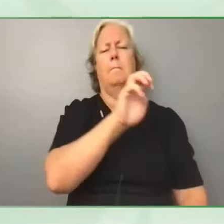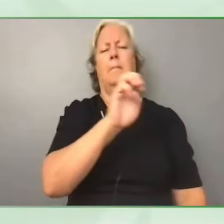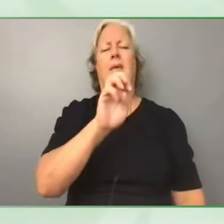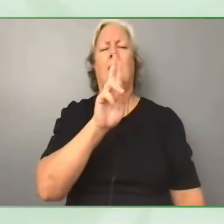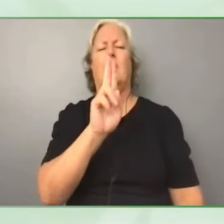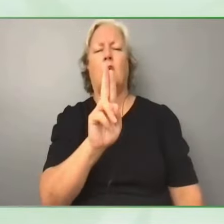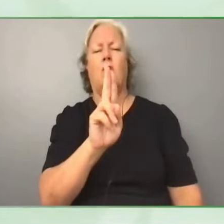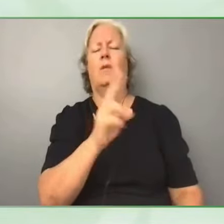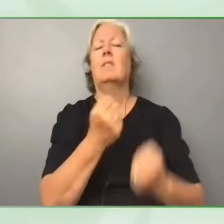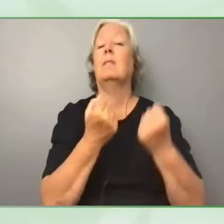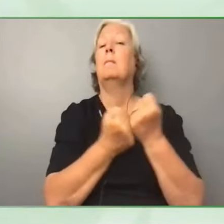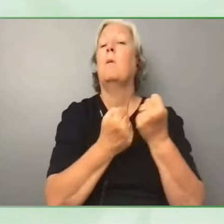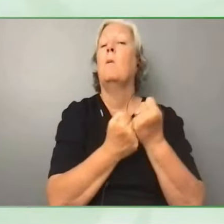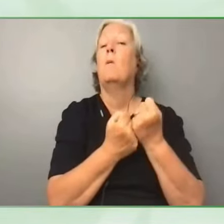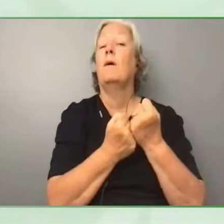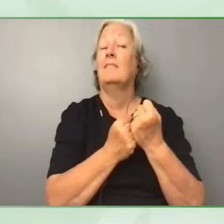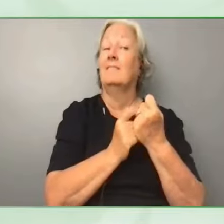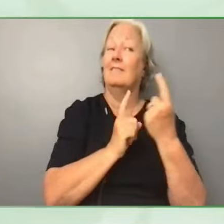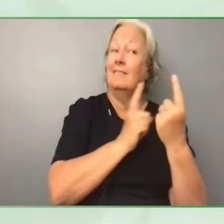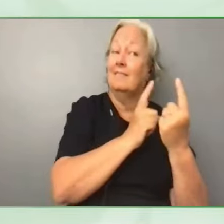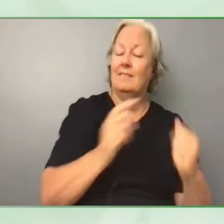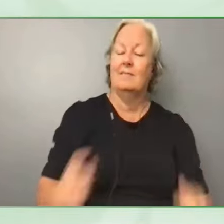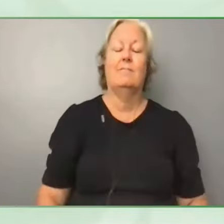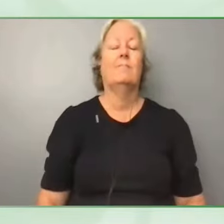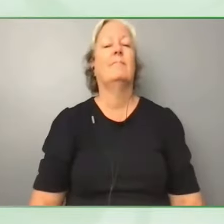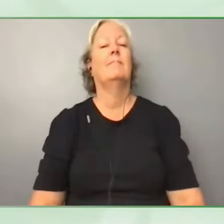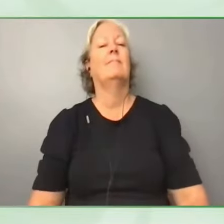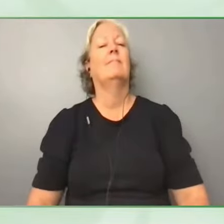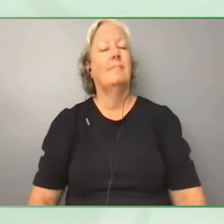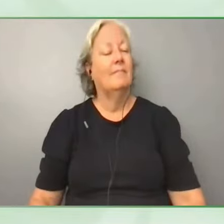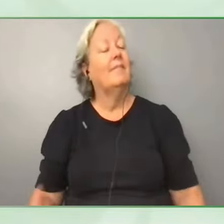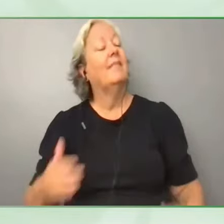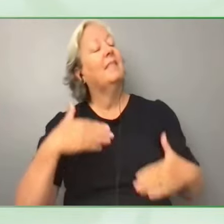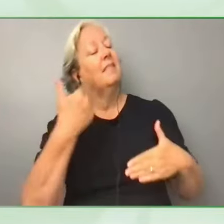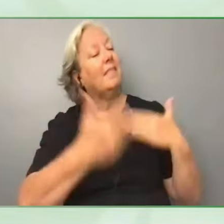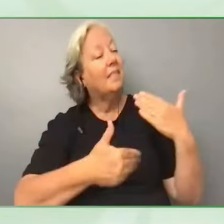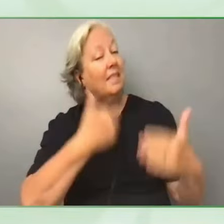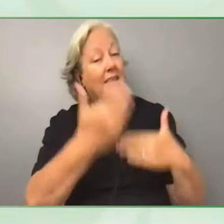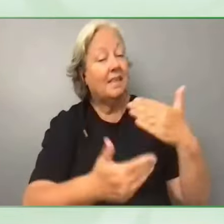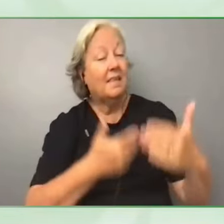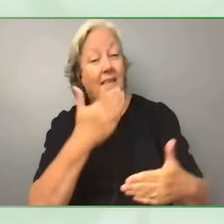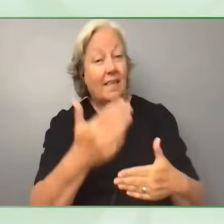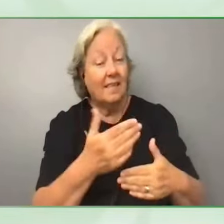And follow-up to that person is resilient enough to live within the community.